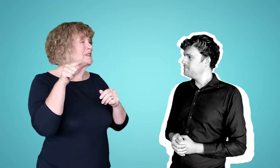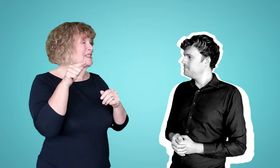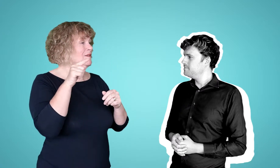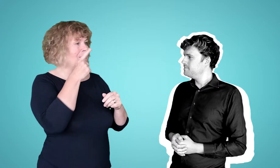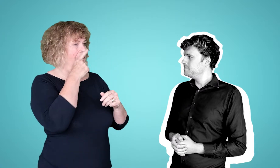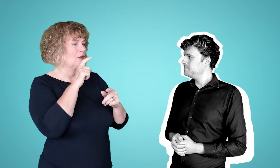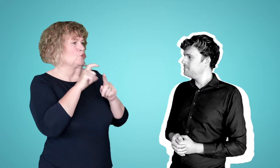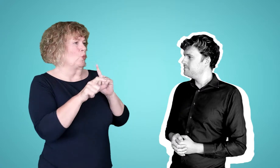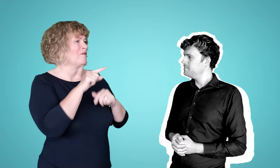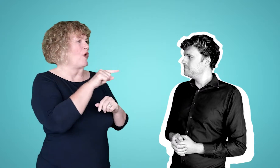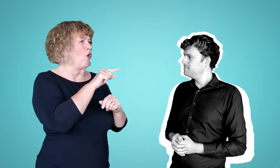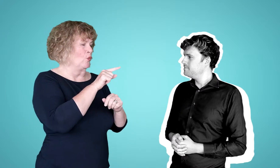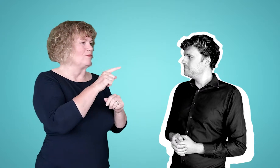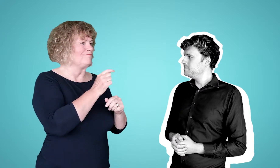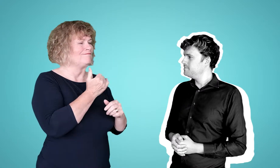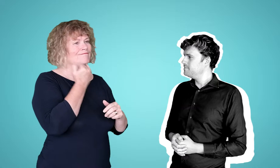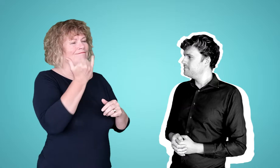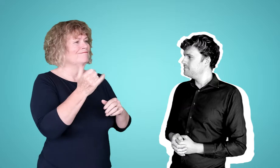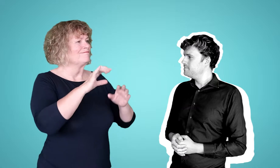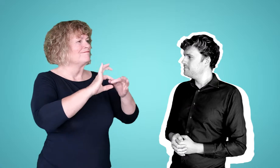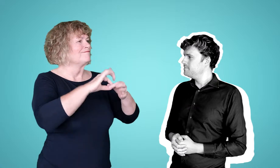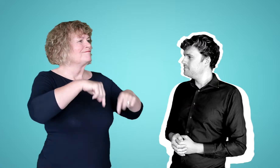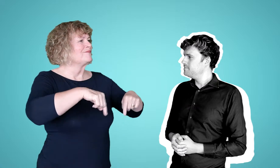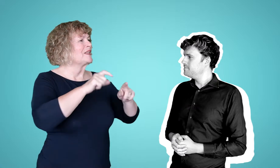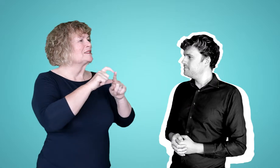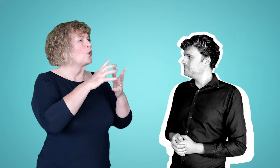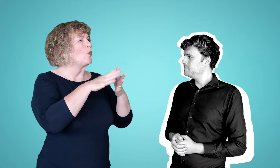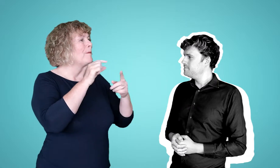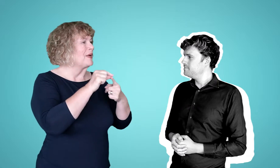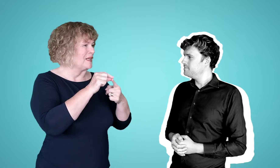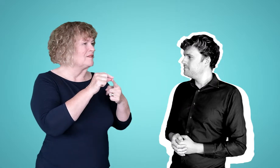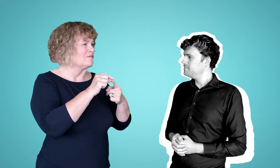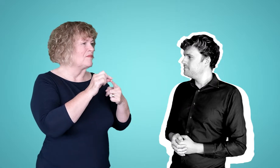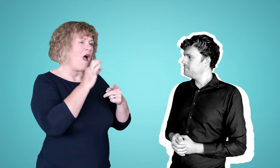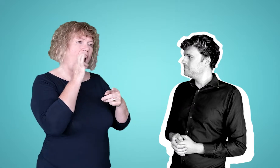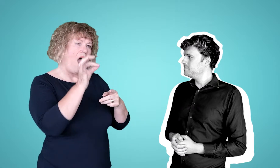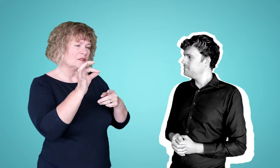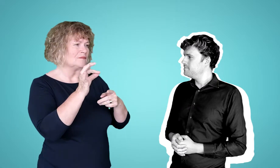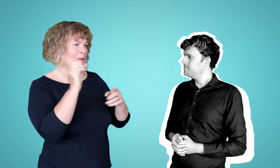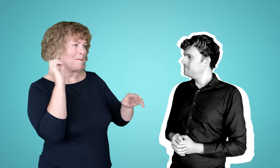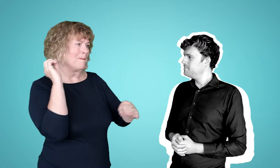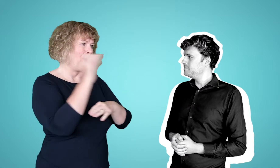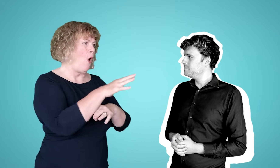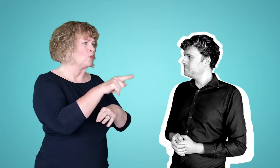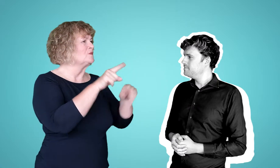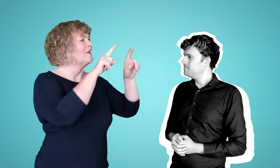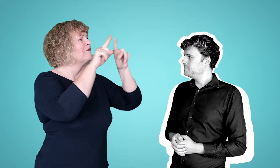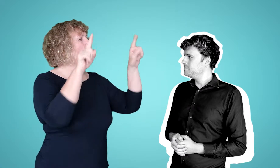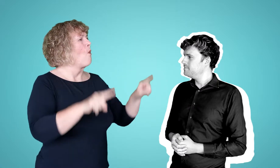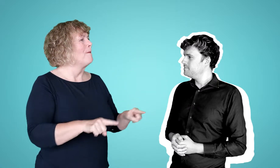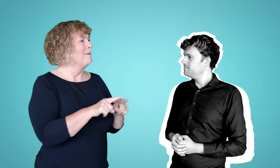can call DWP and ask them to send you a form in the post.